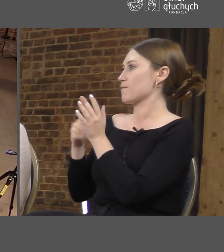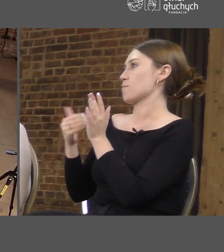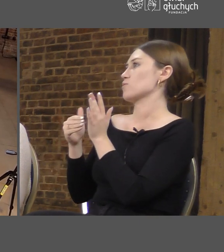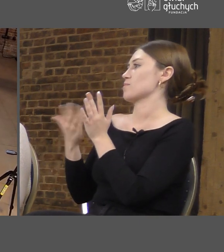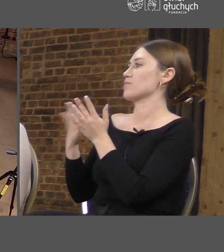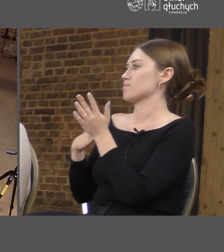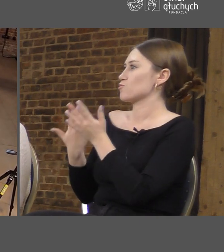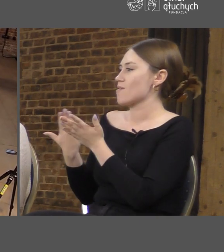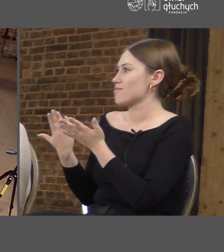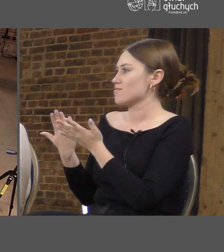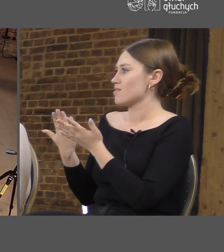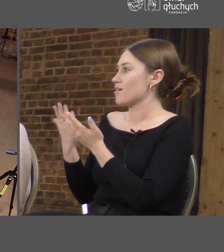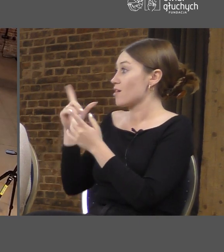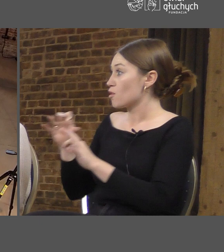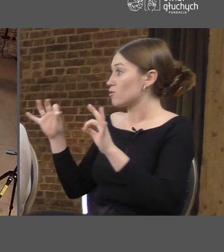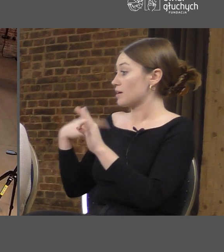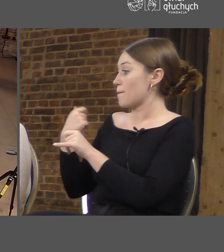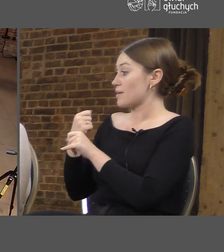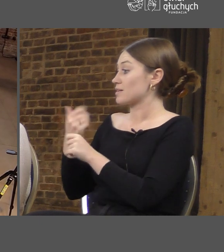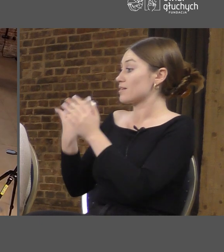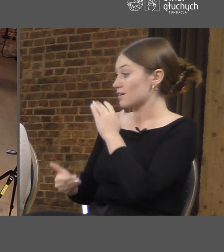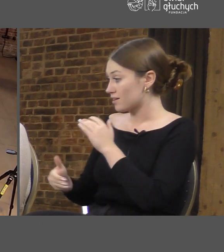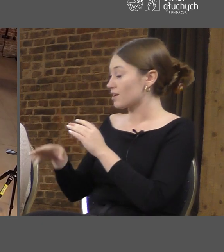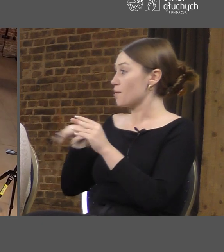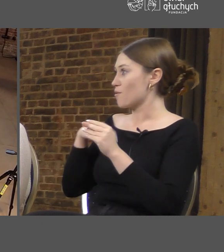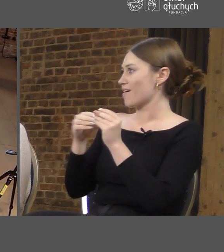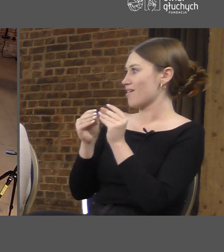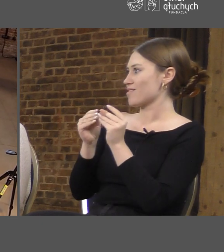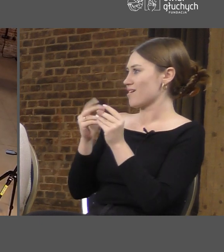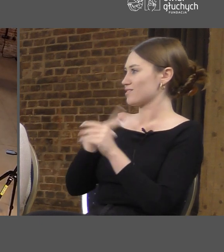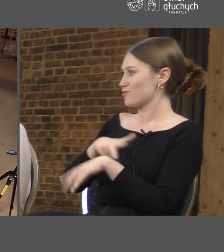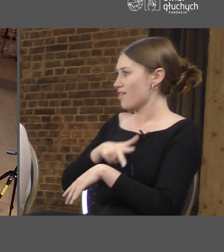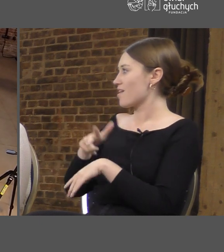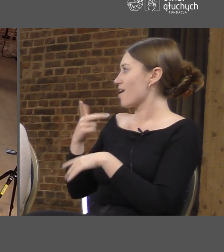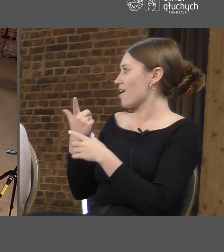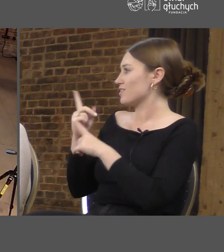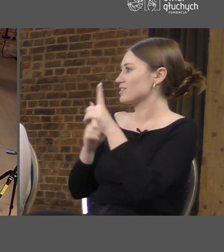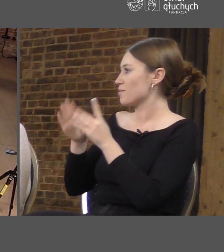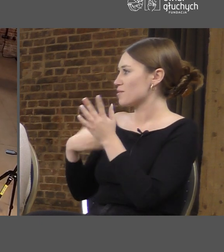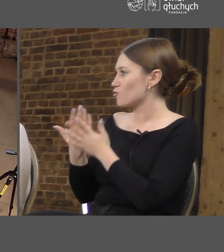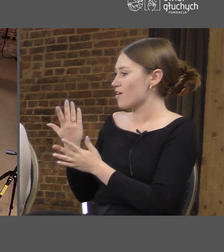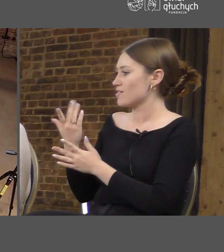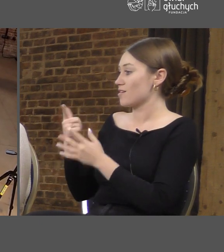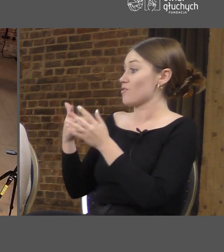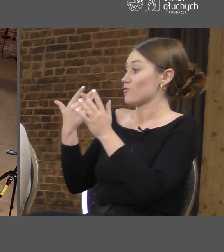so that if they lost their job, then the pension would come back. And sometimes it happens that if they start to work, they lose their pension -